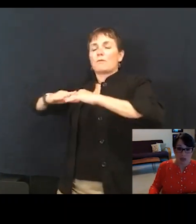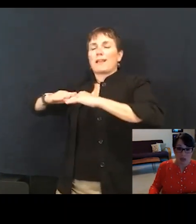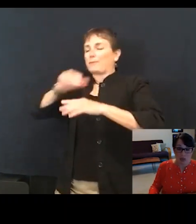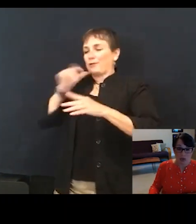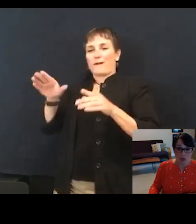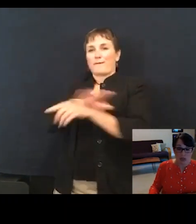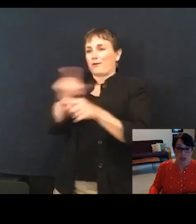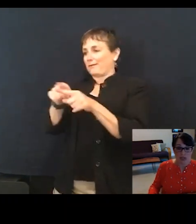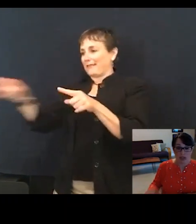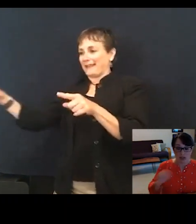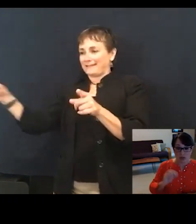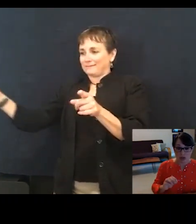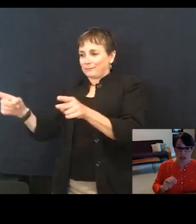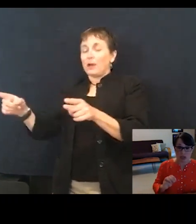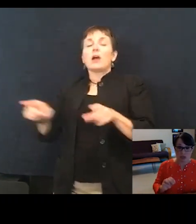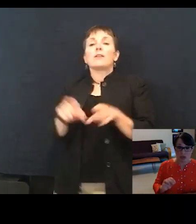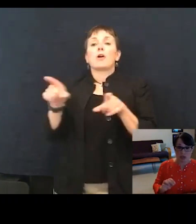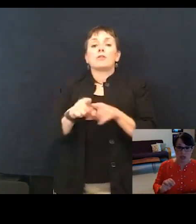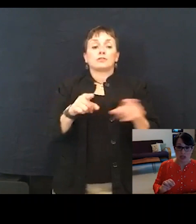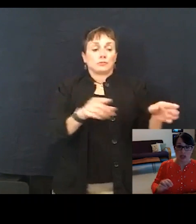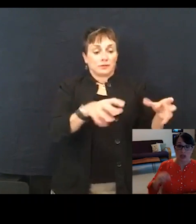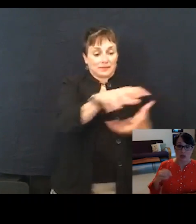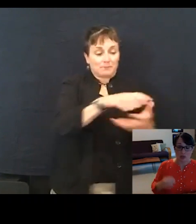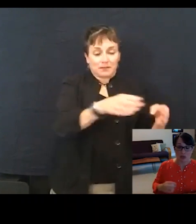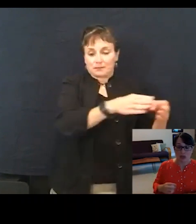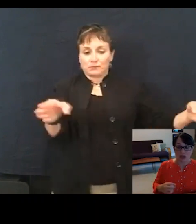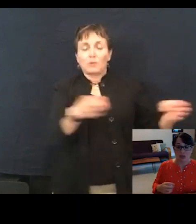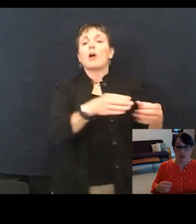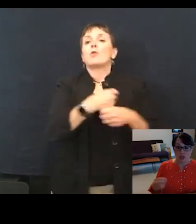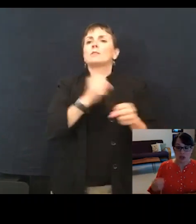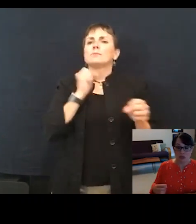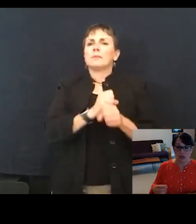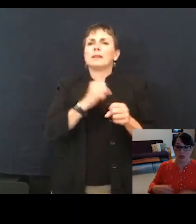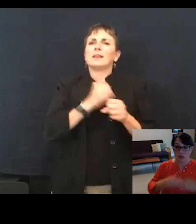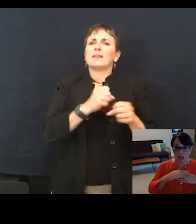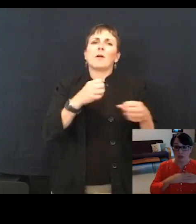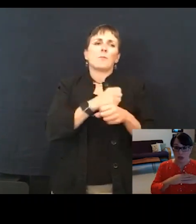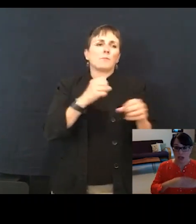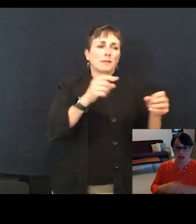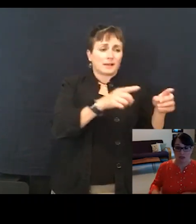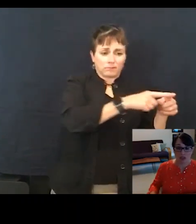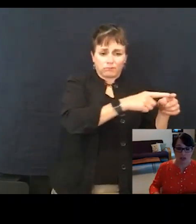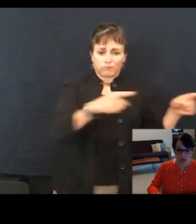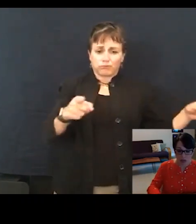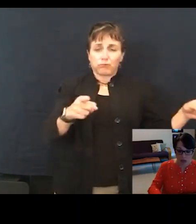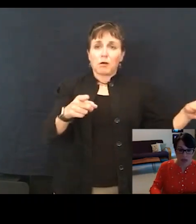was producing a truncated protein, which we believed was coming from that front half vector alone.